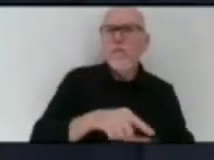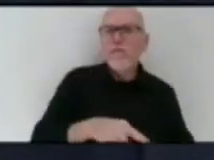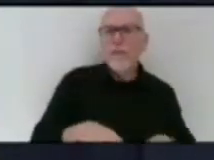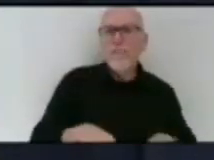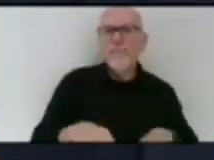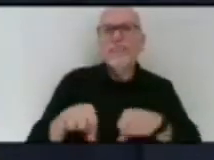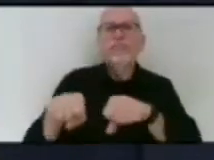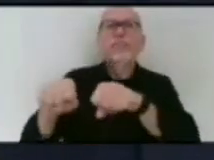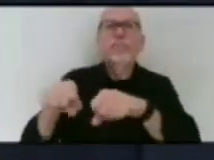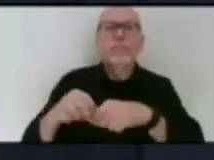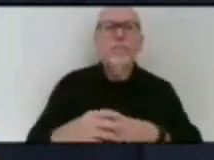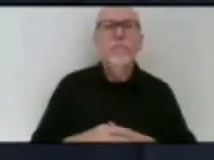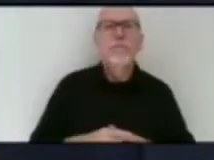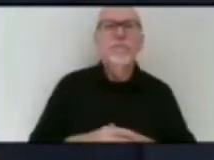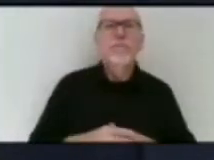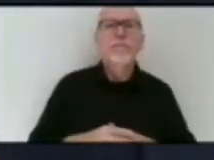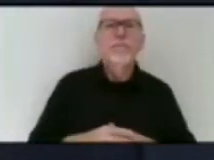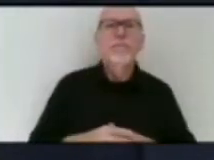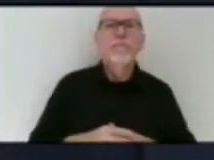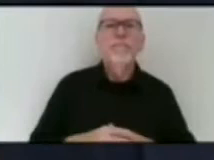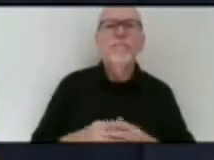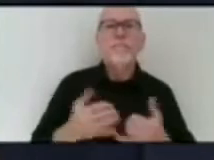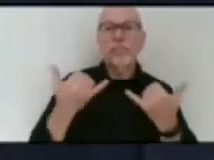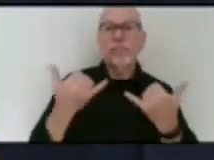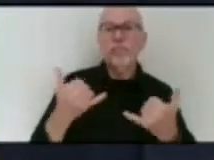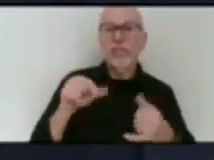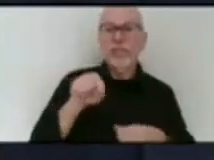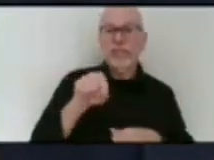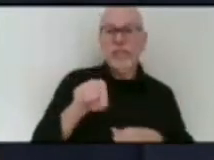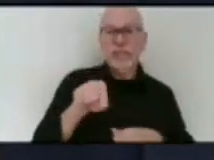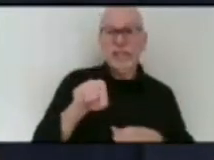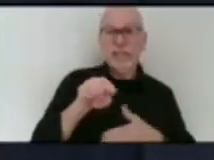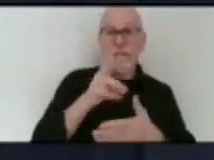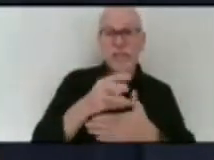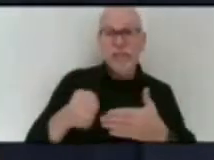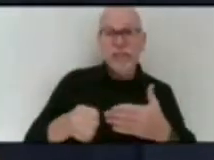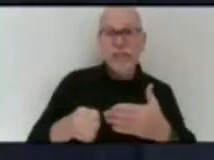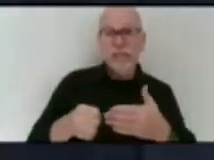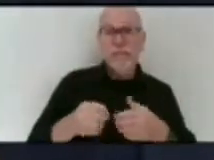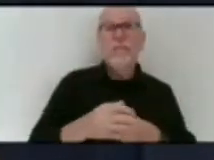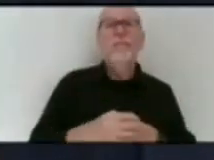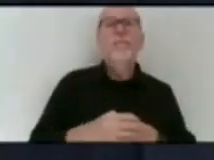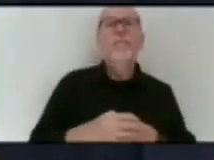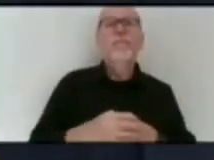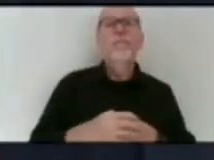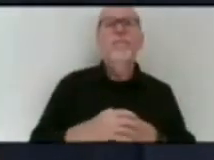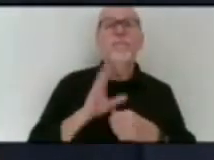So beginning this weekend, there will be no more Stage five.